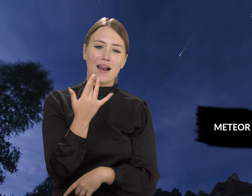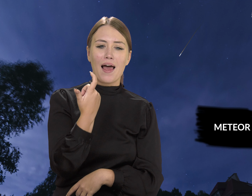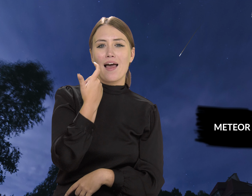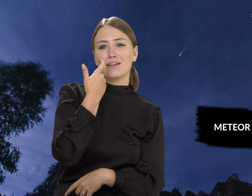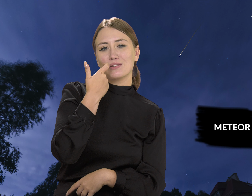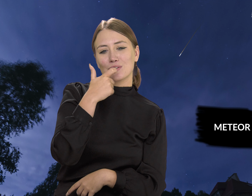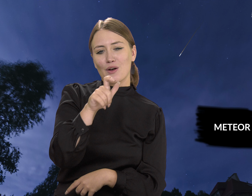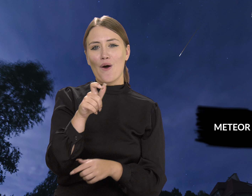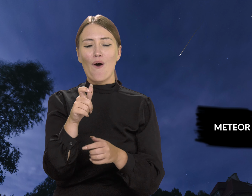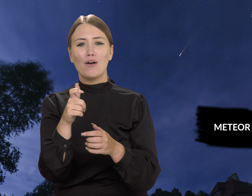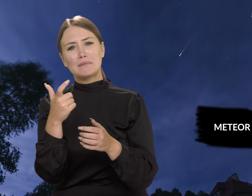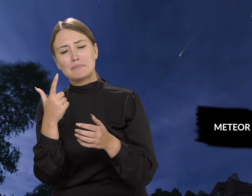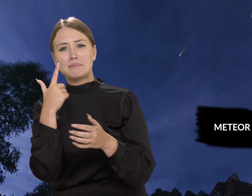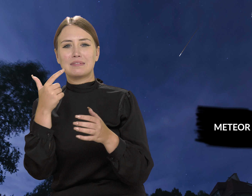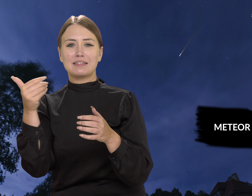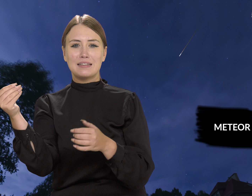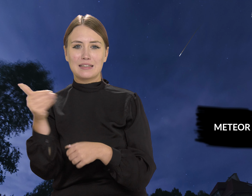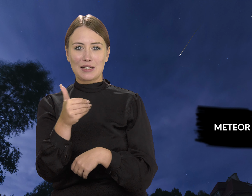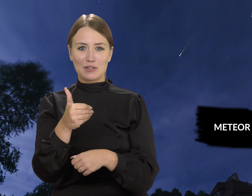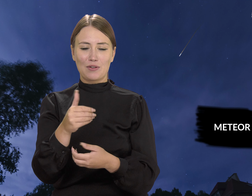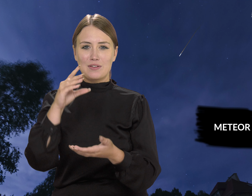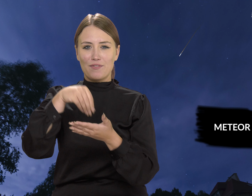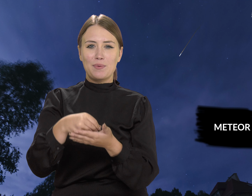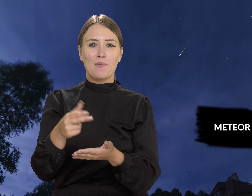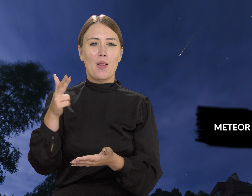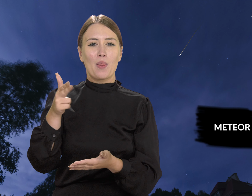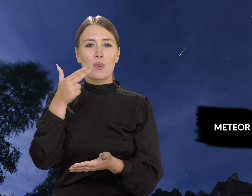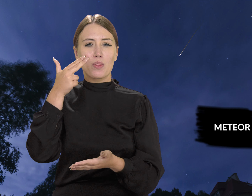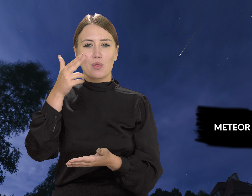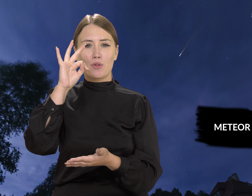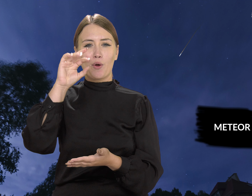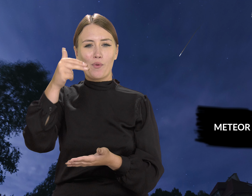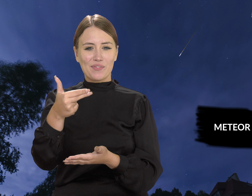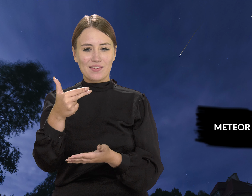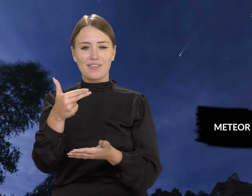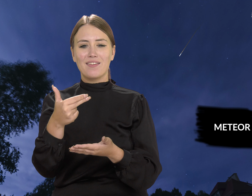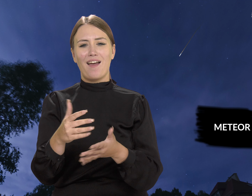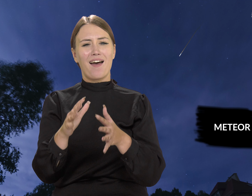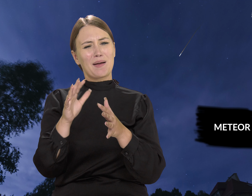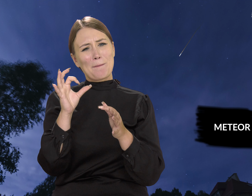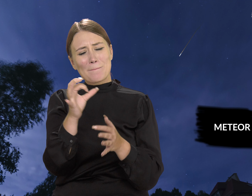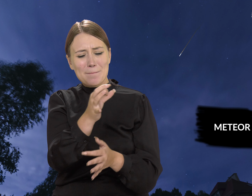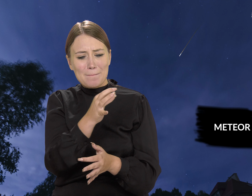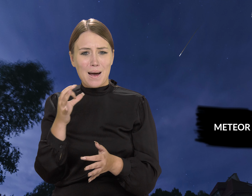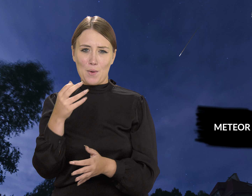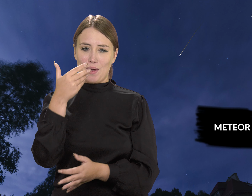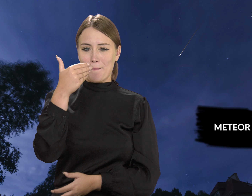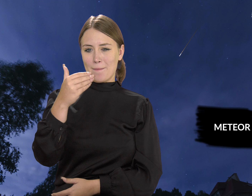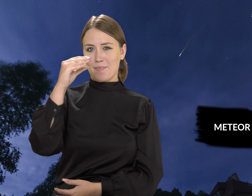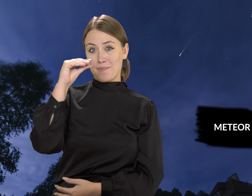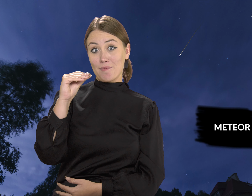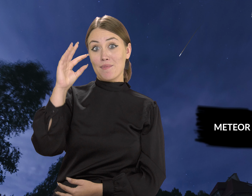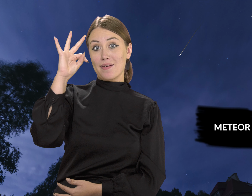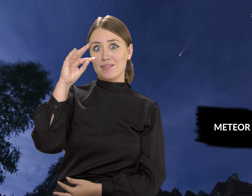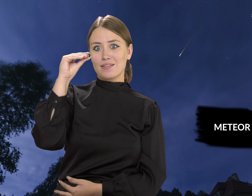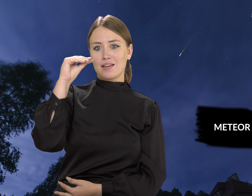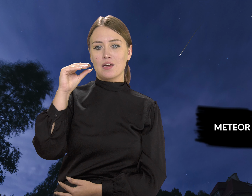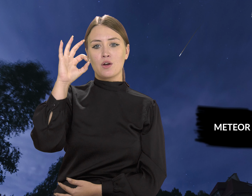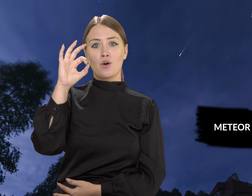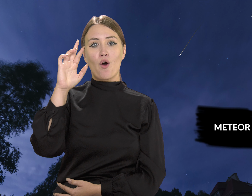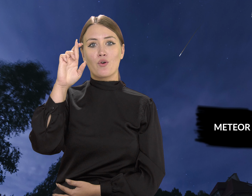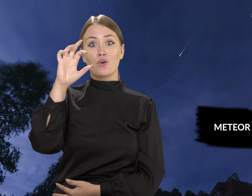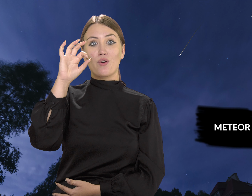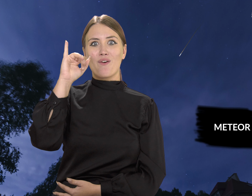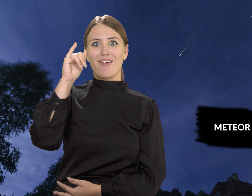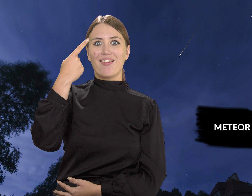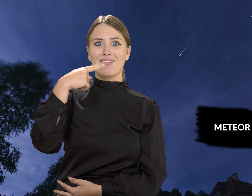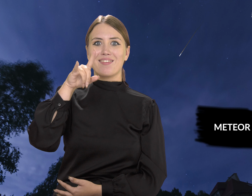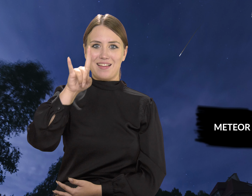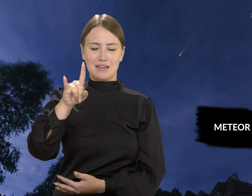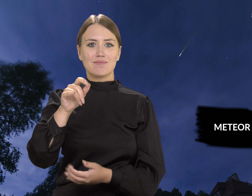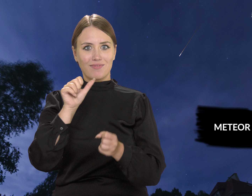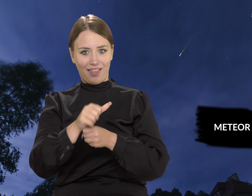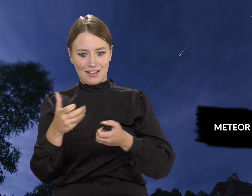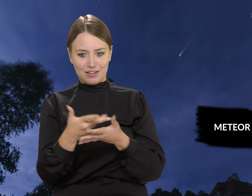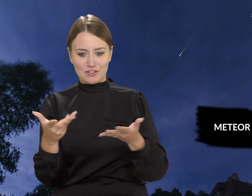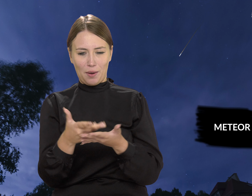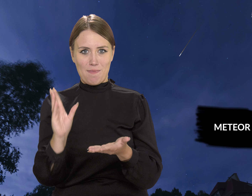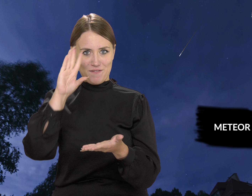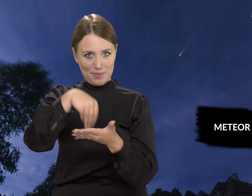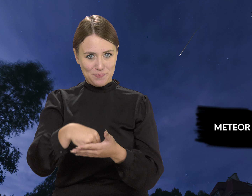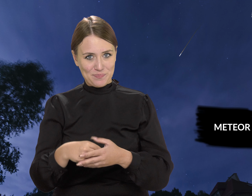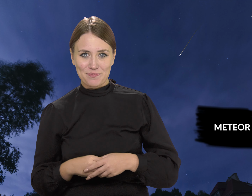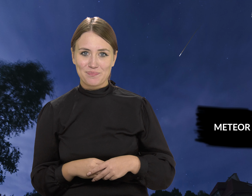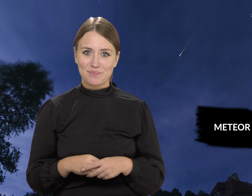enter Earth's atmosphere.